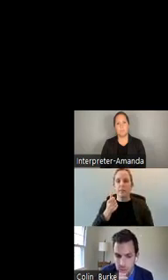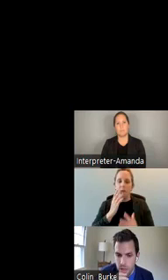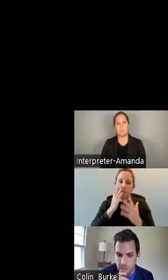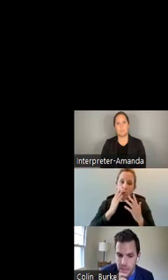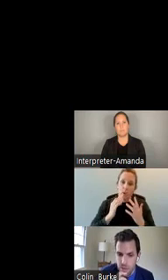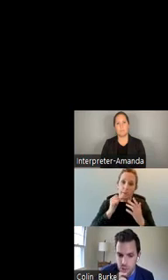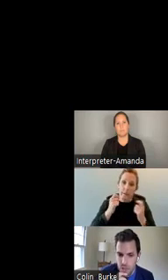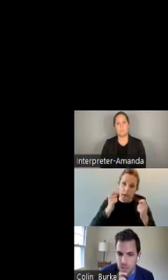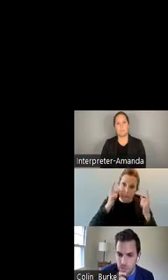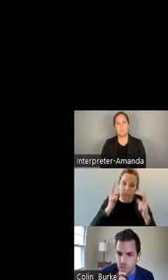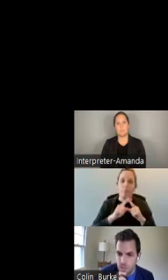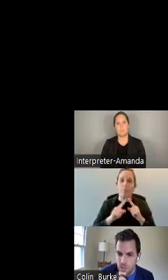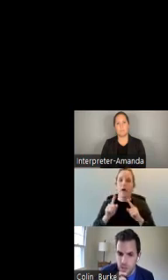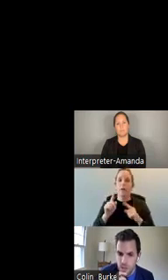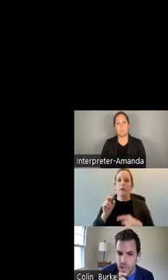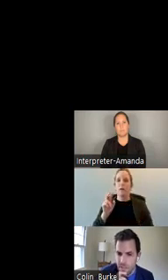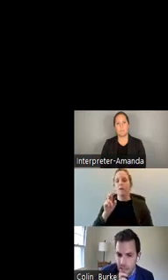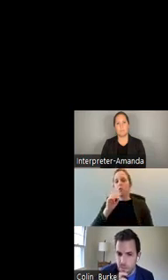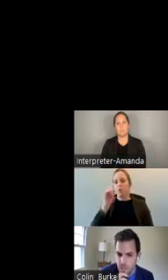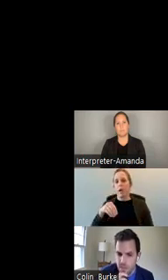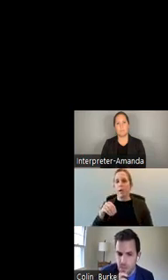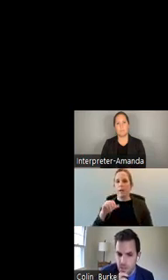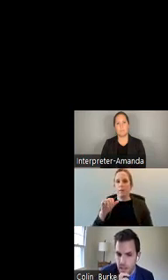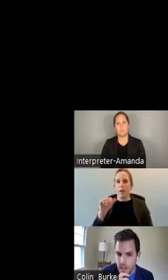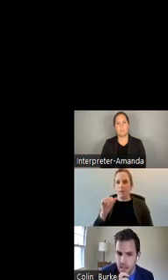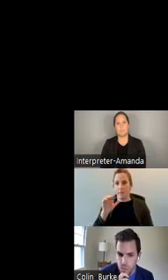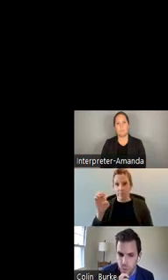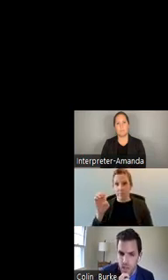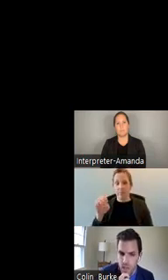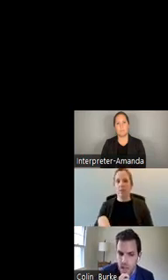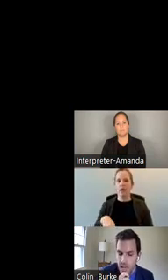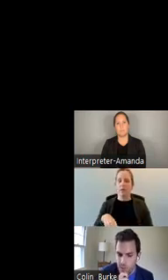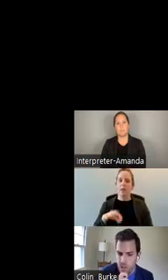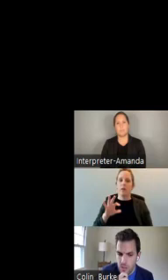is the rate of adverse childhood experiences so 95 of these youth had at least one adverse